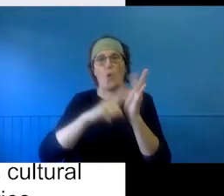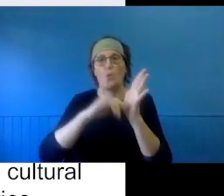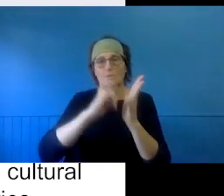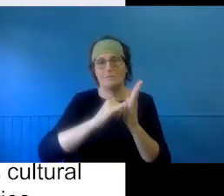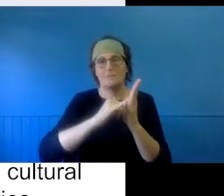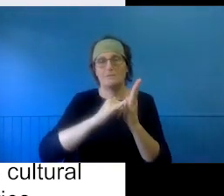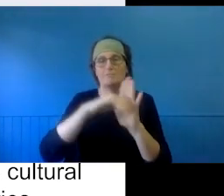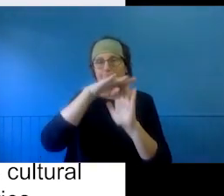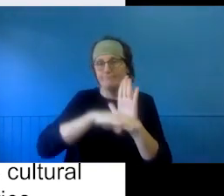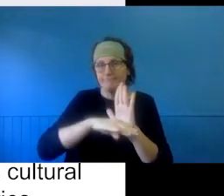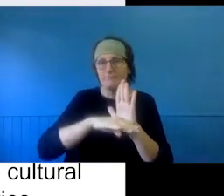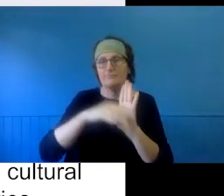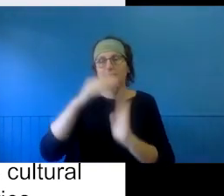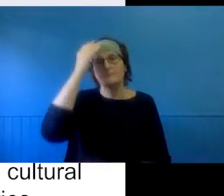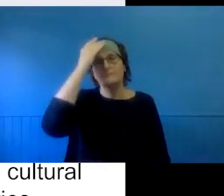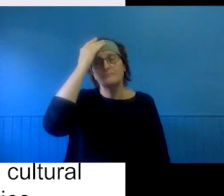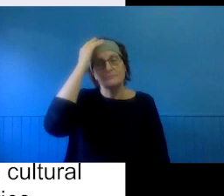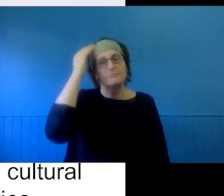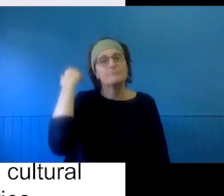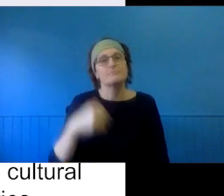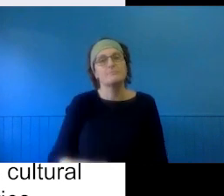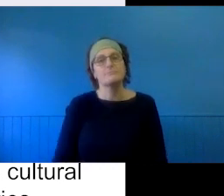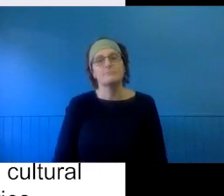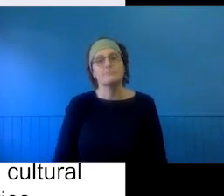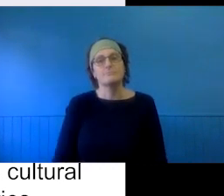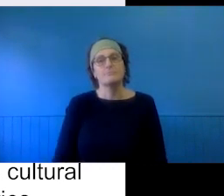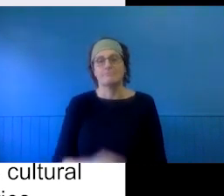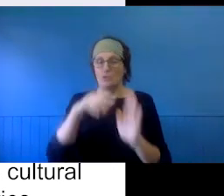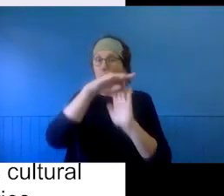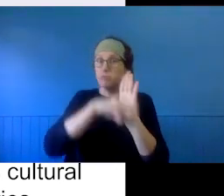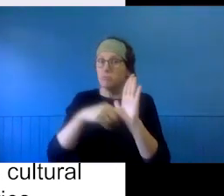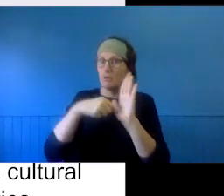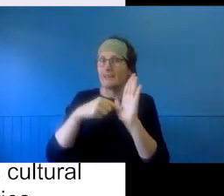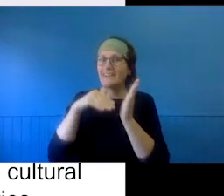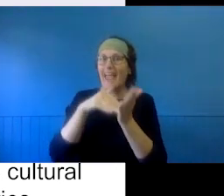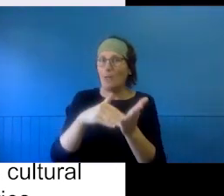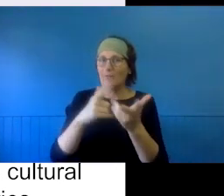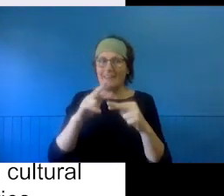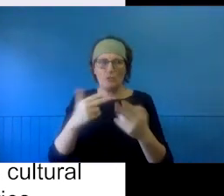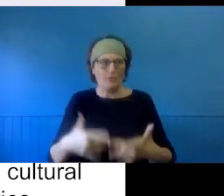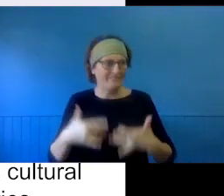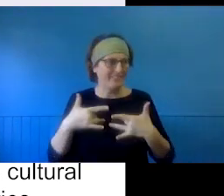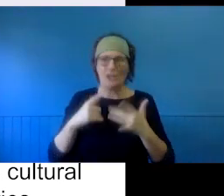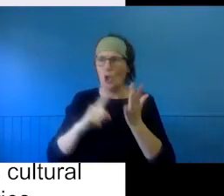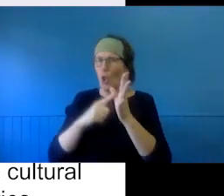way to use that gap within the law and they're promoting good faith and